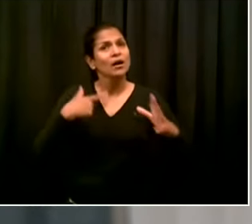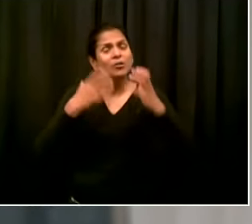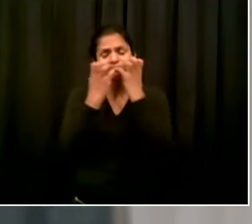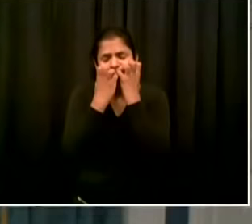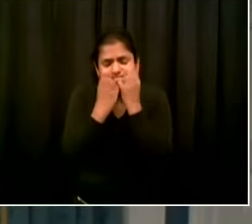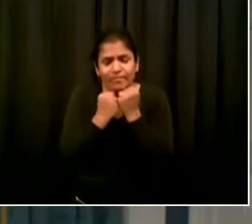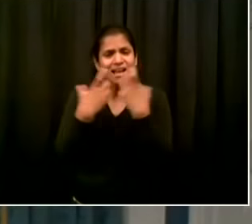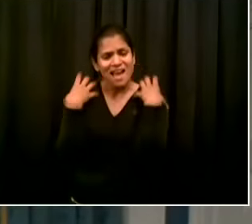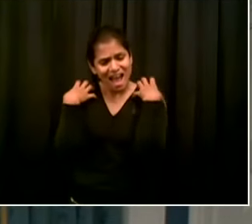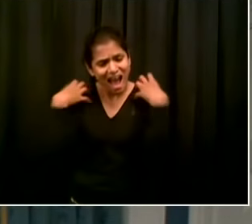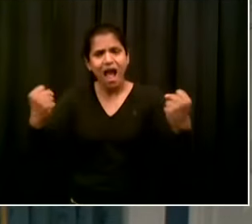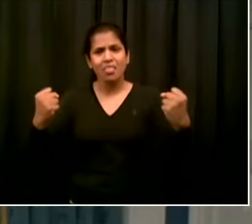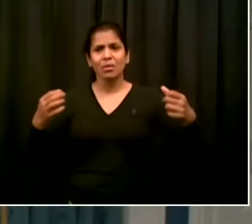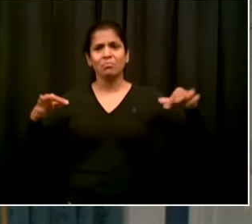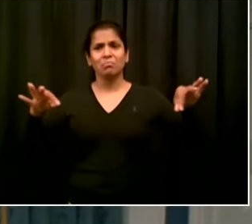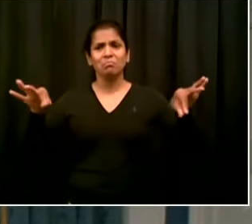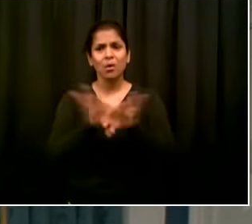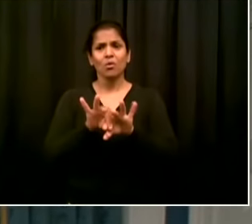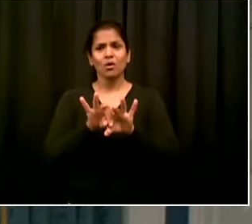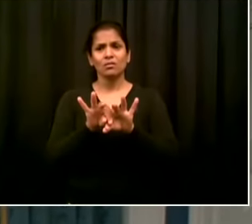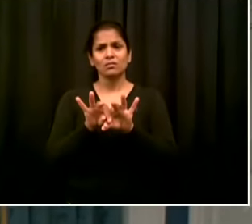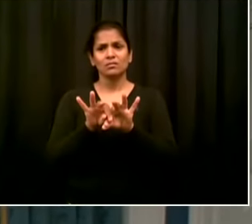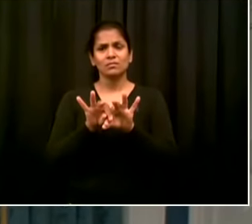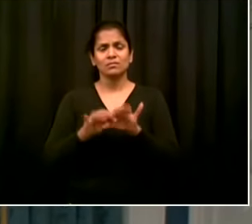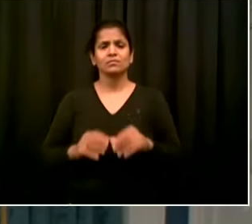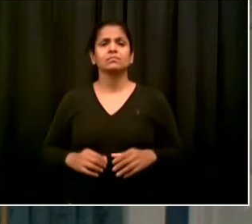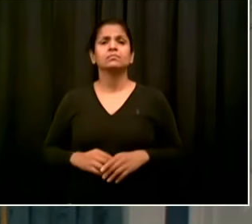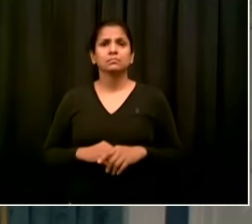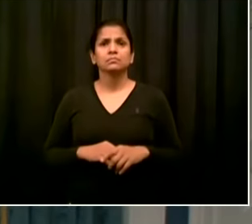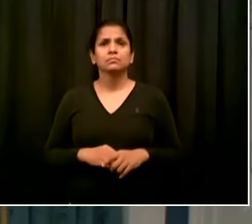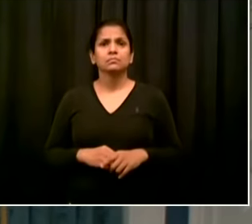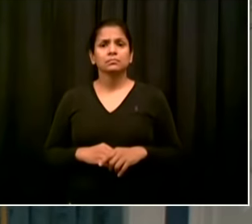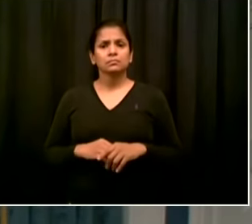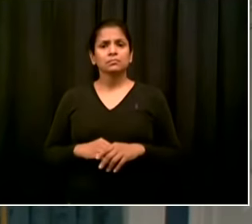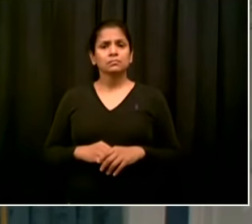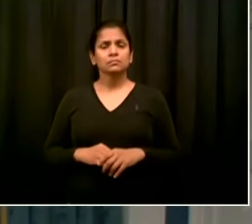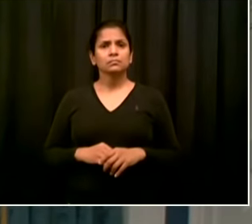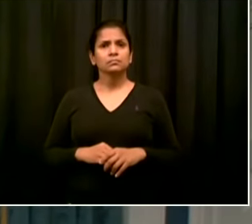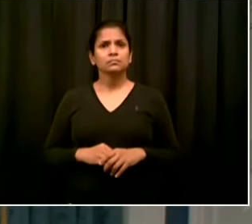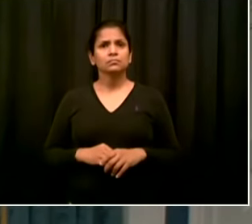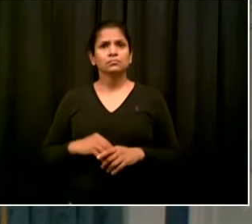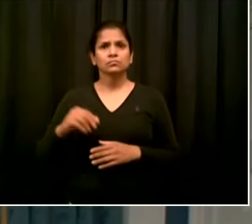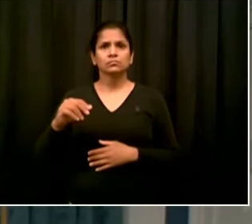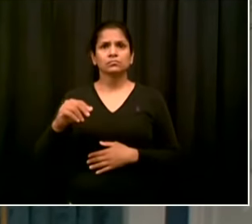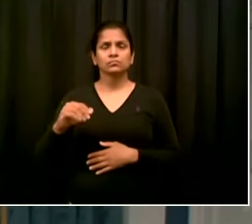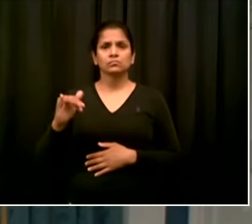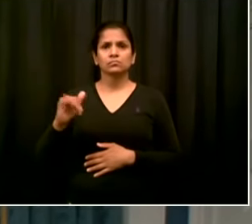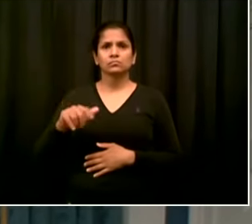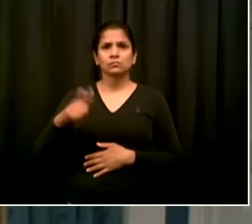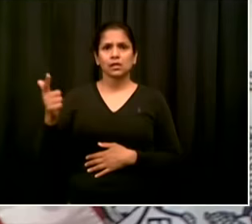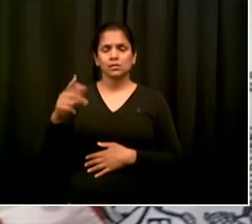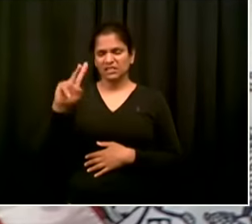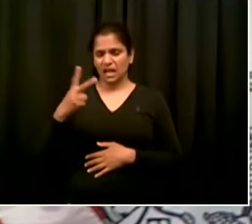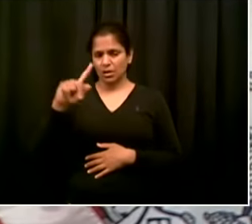BE, THIS IS WHAT YOU NEED TO DO TO STAY OPEN. OTN THAT WE ARE